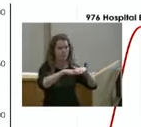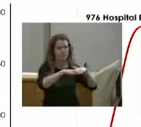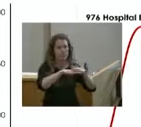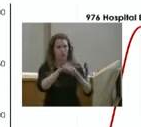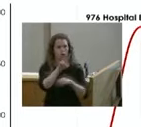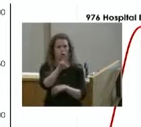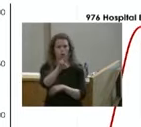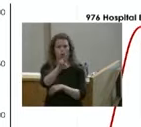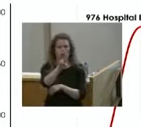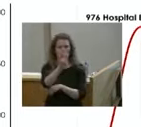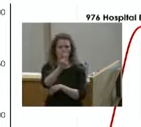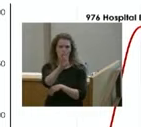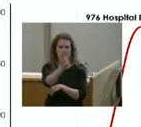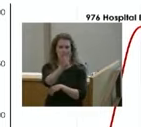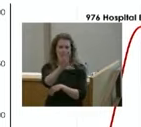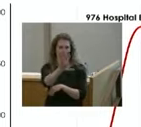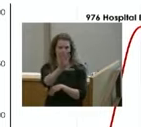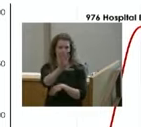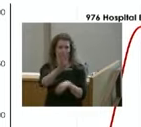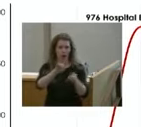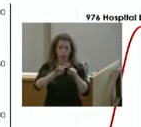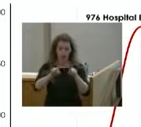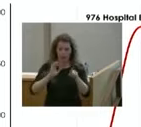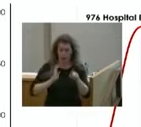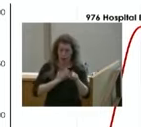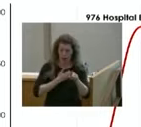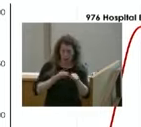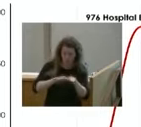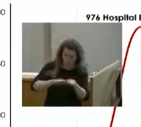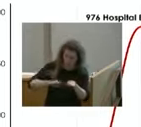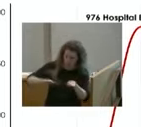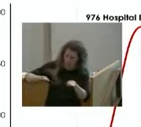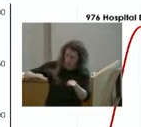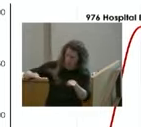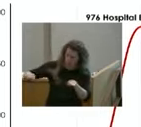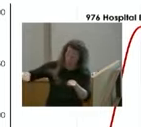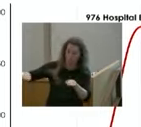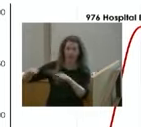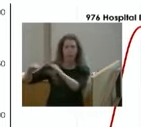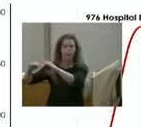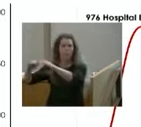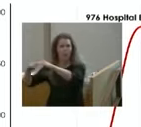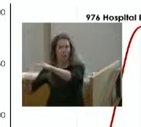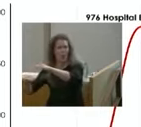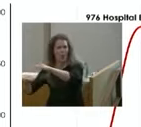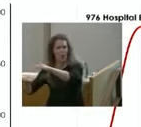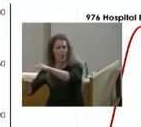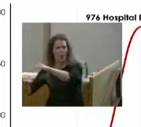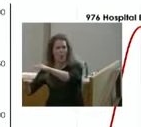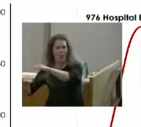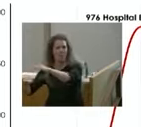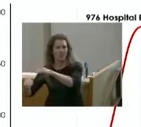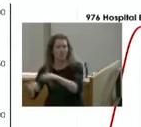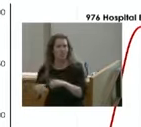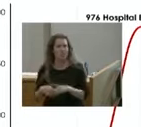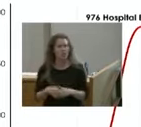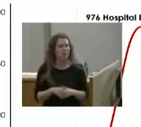licensed bed capacity. This is just the hospital bed occupancy so, people sitting